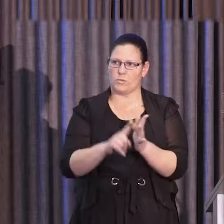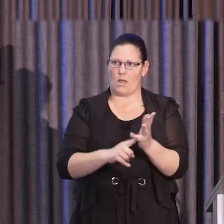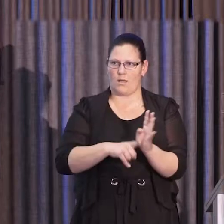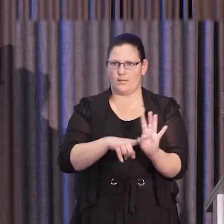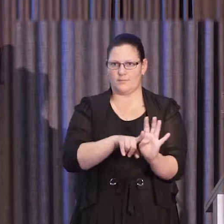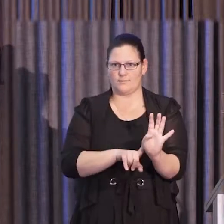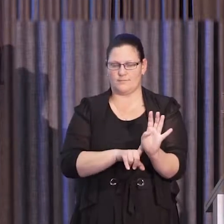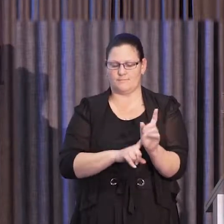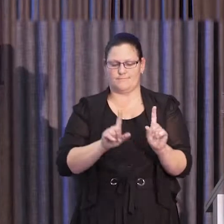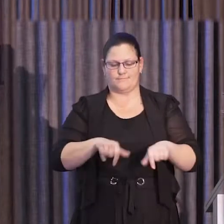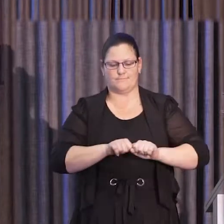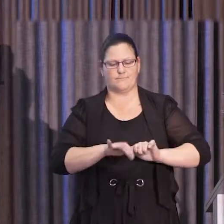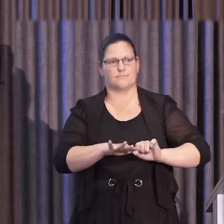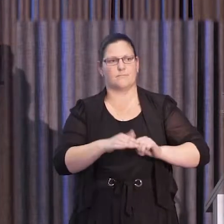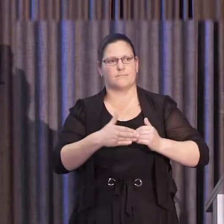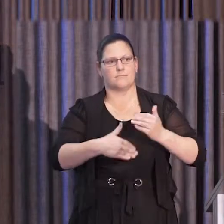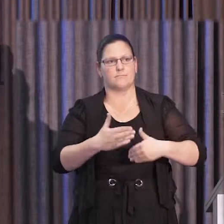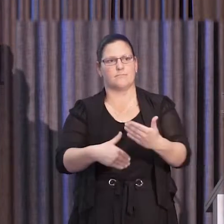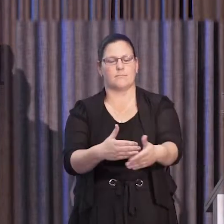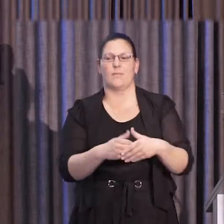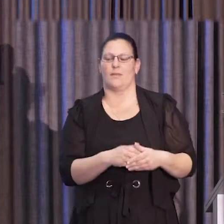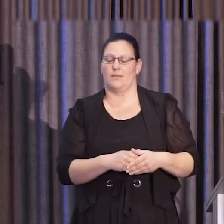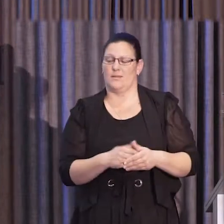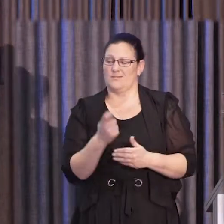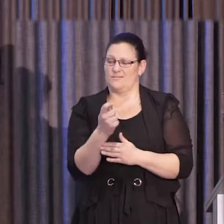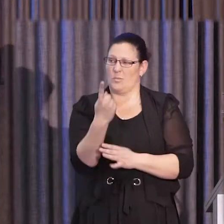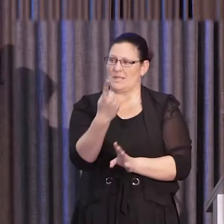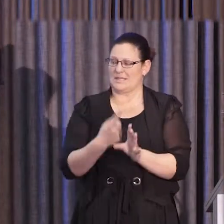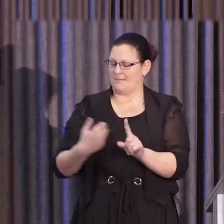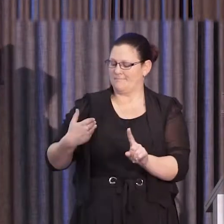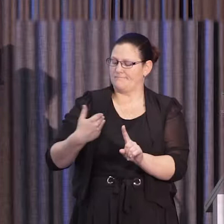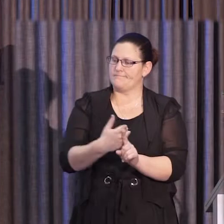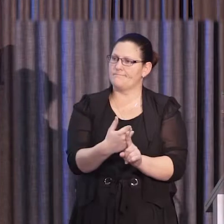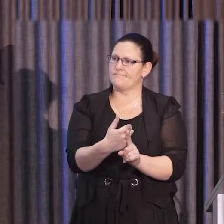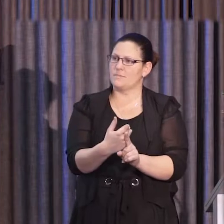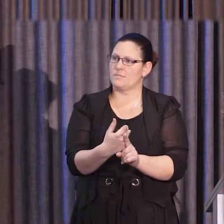almost a year, really, to bed down and start to consider our service delivery models.